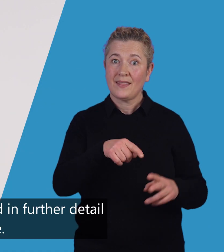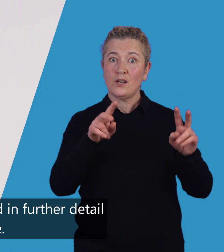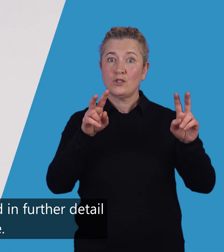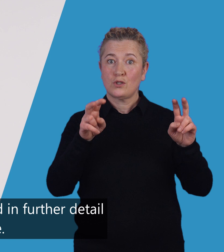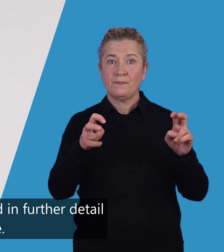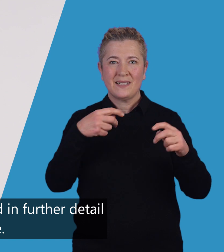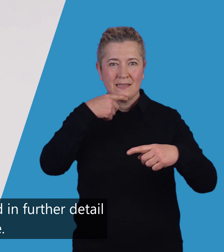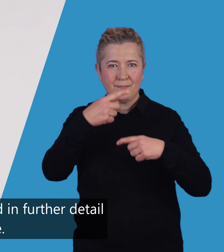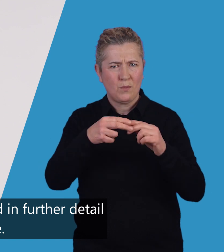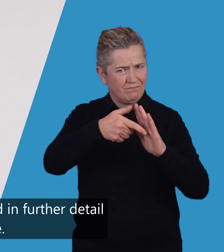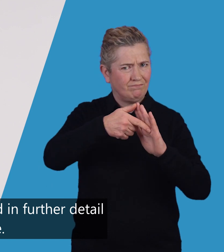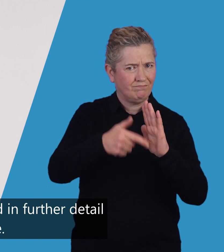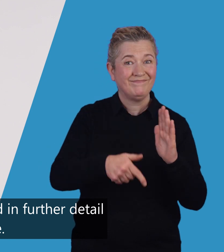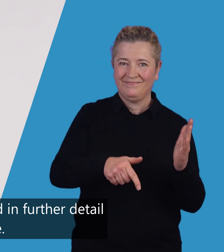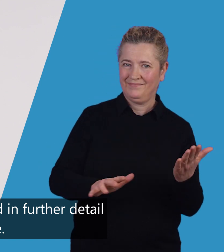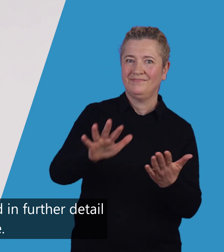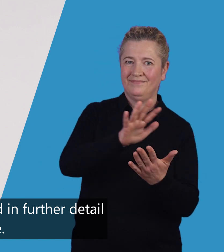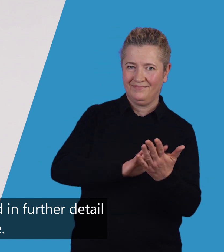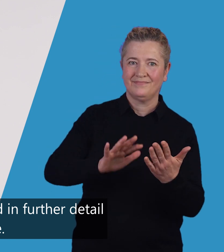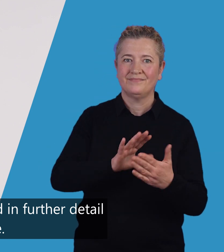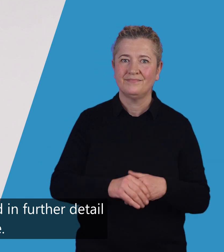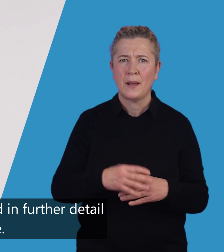These subjects are explained in further detail on this page.